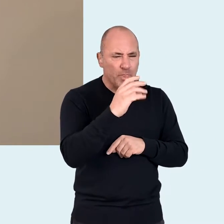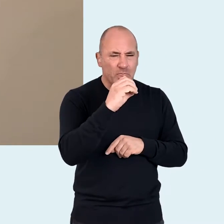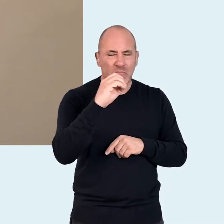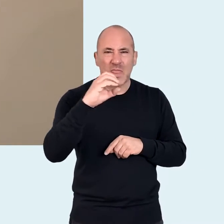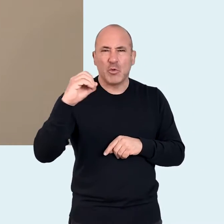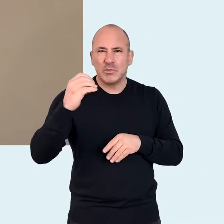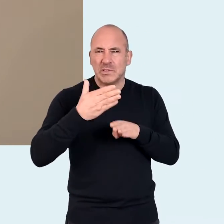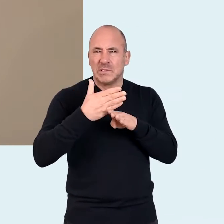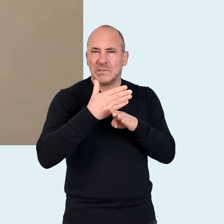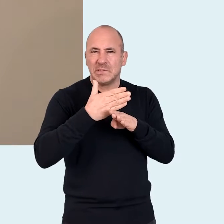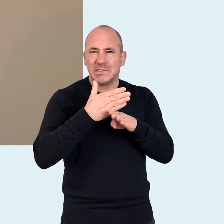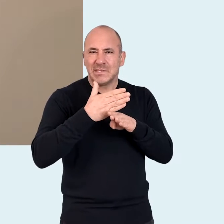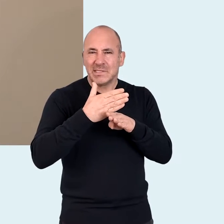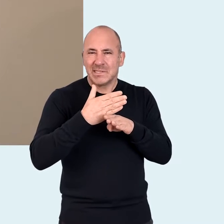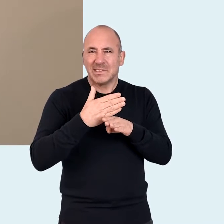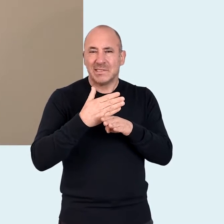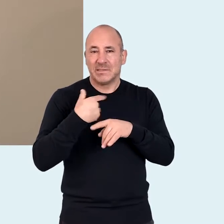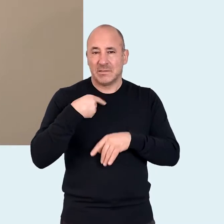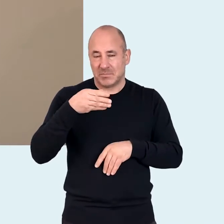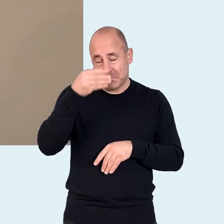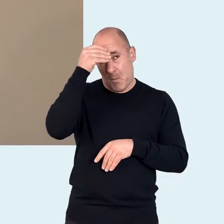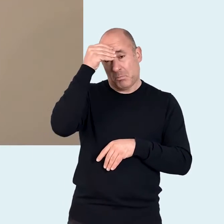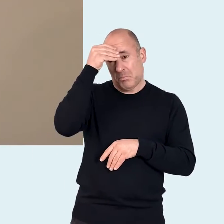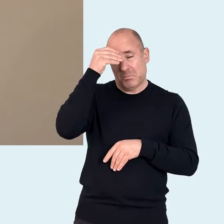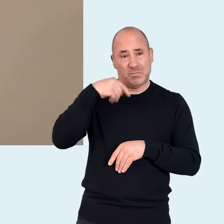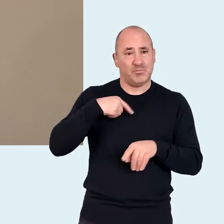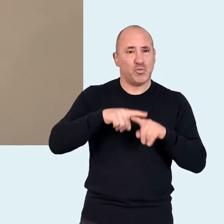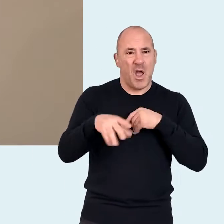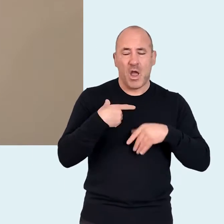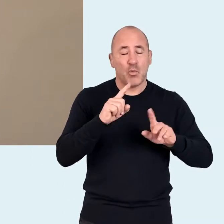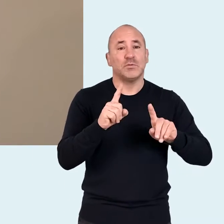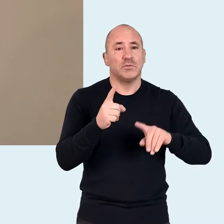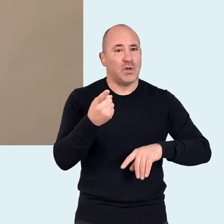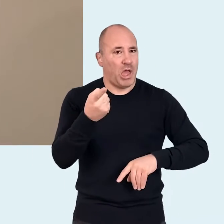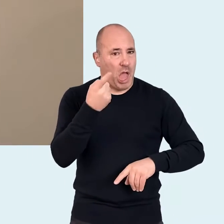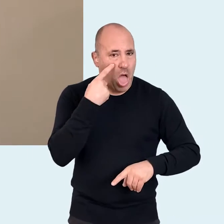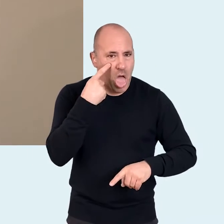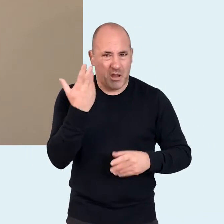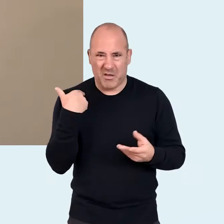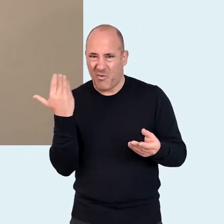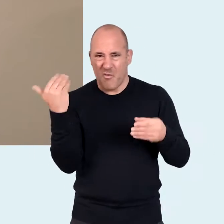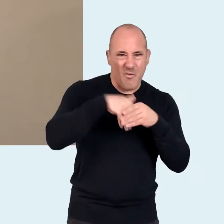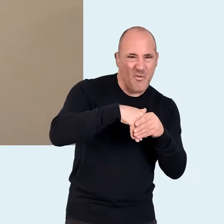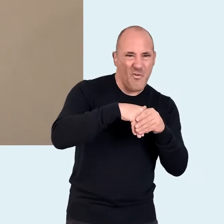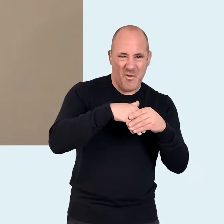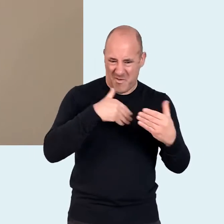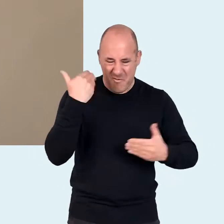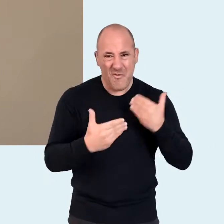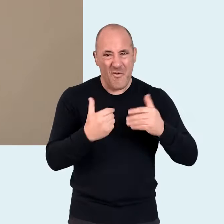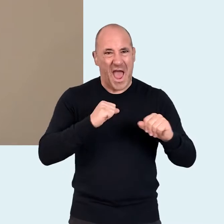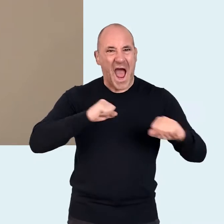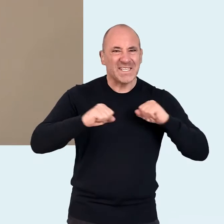before 2000, the one thing I took with me then was just to try things out, to jump in,